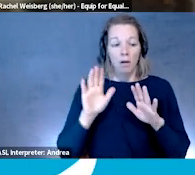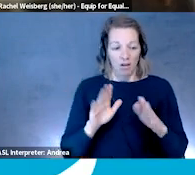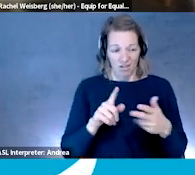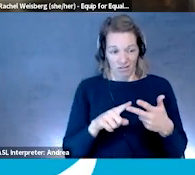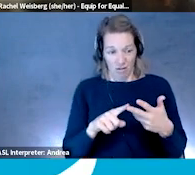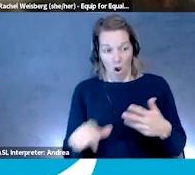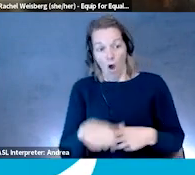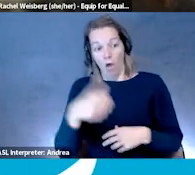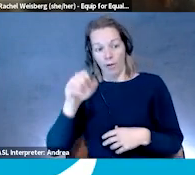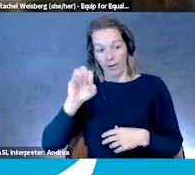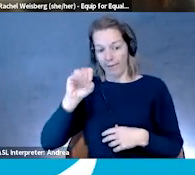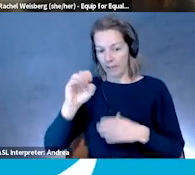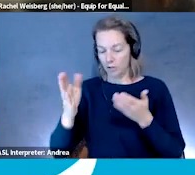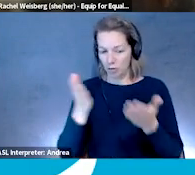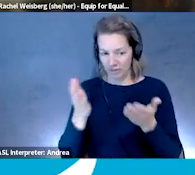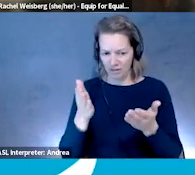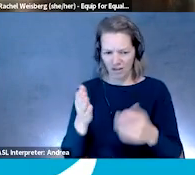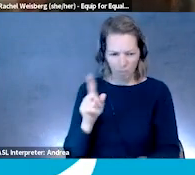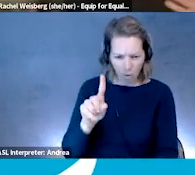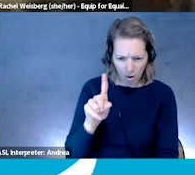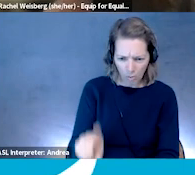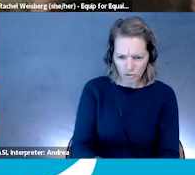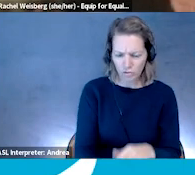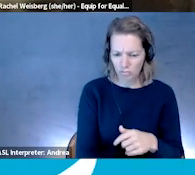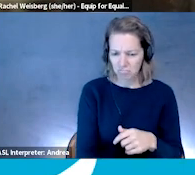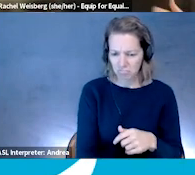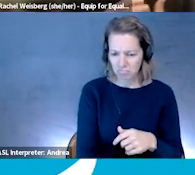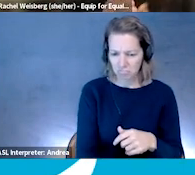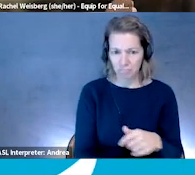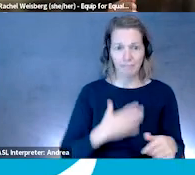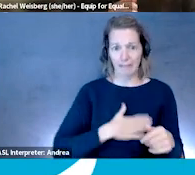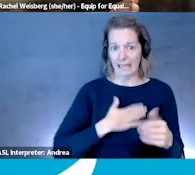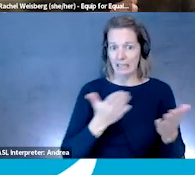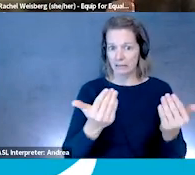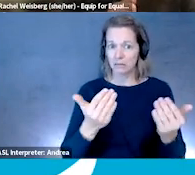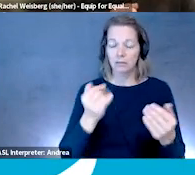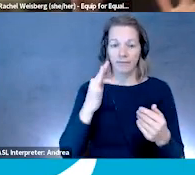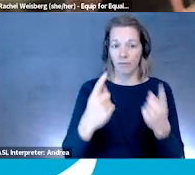COUNSELOR. >> THANKS. >> THIS IS RACHEL AGAIN.